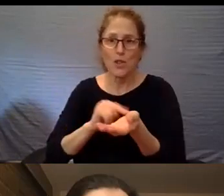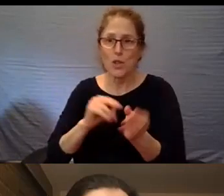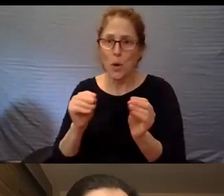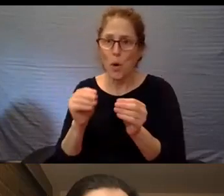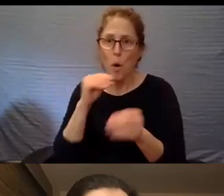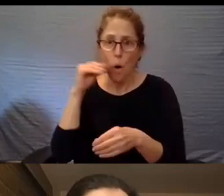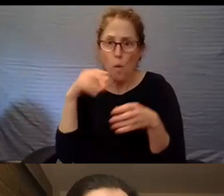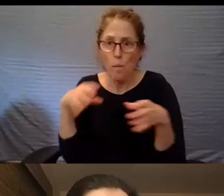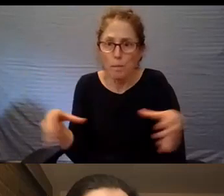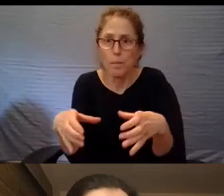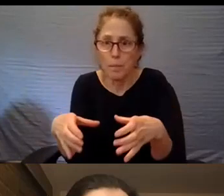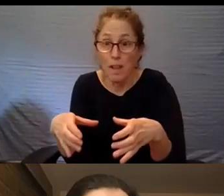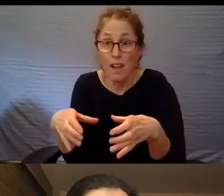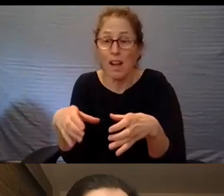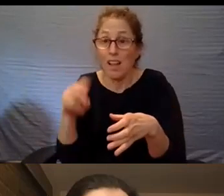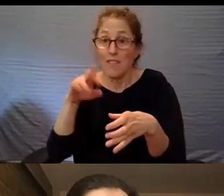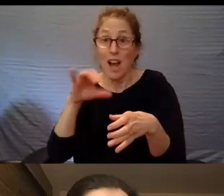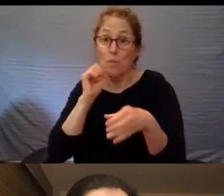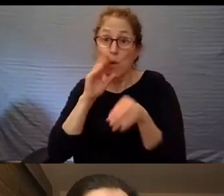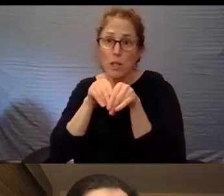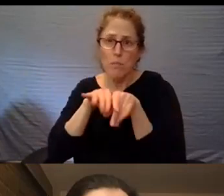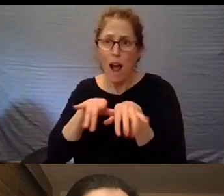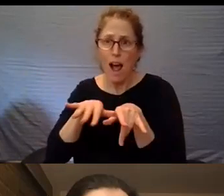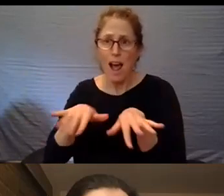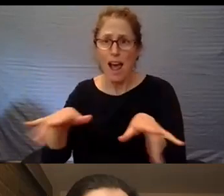spread through that nursing home and kill a lot of folks.